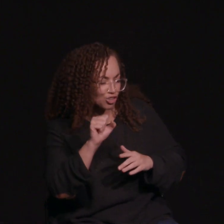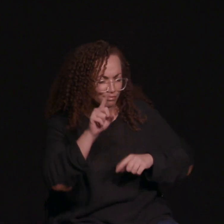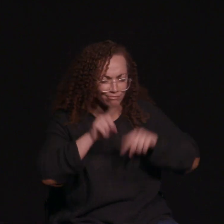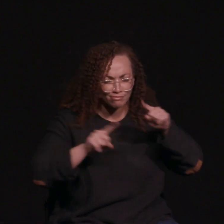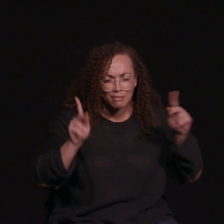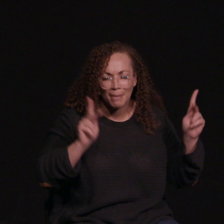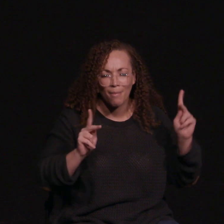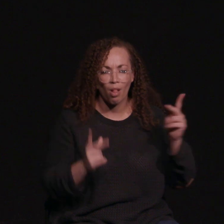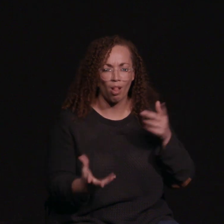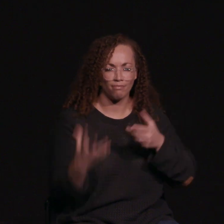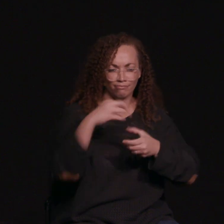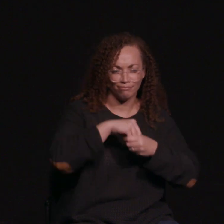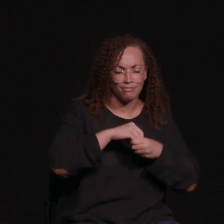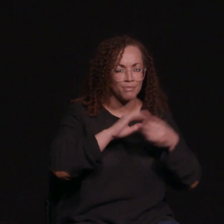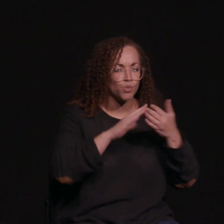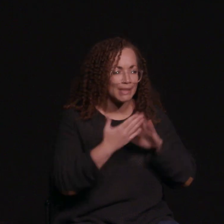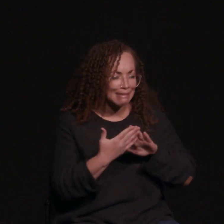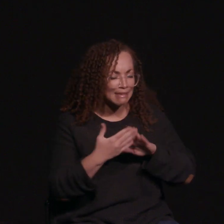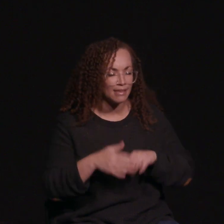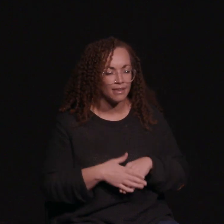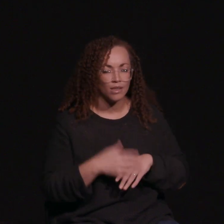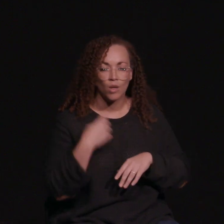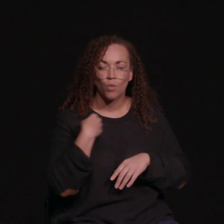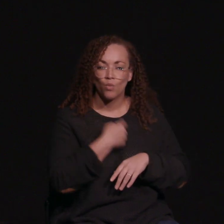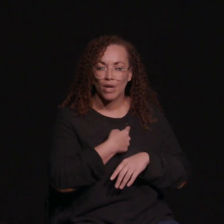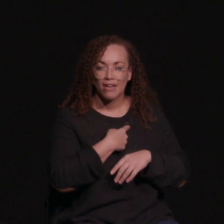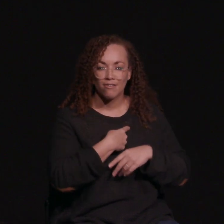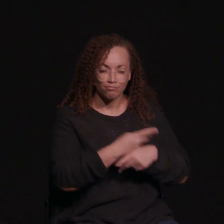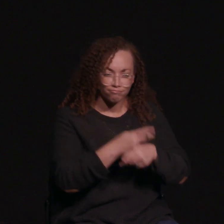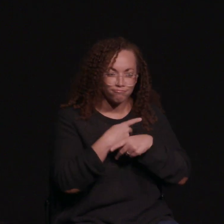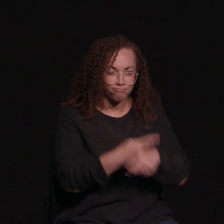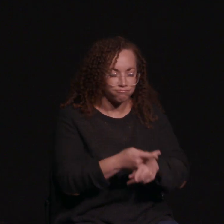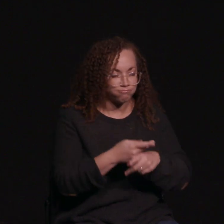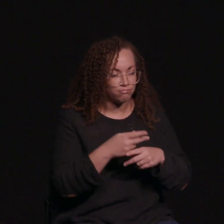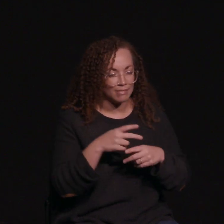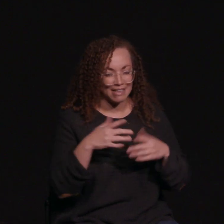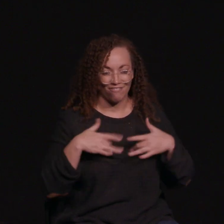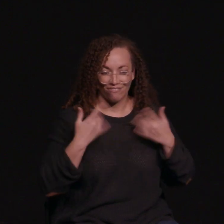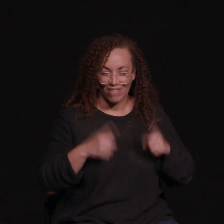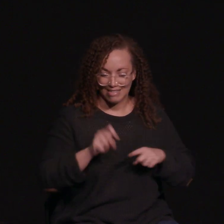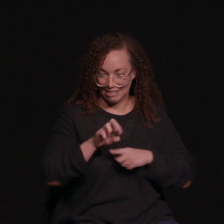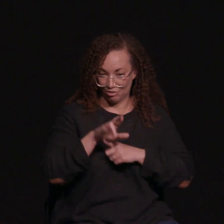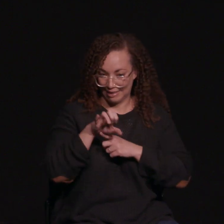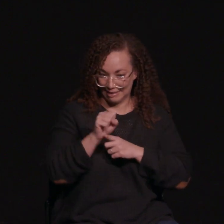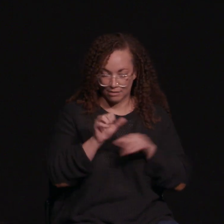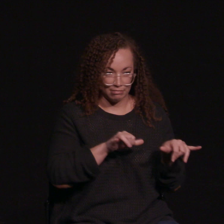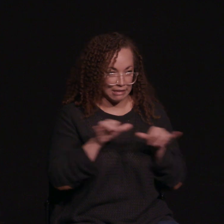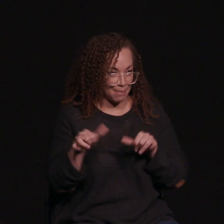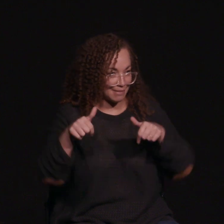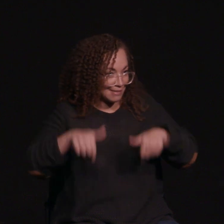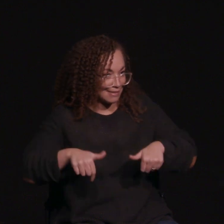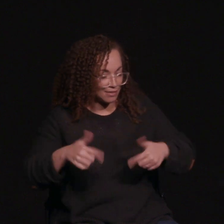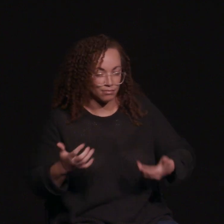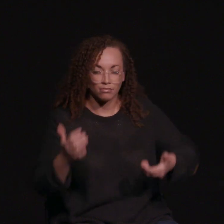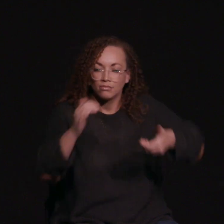We have produced a robust event series like this one in partnership with units on campus,